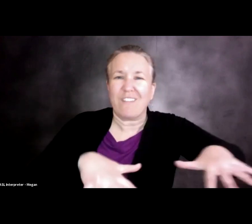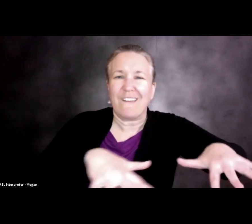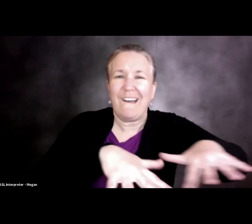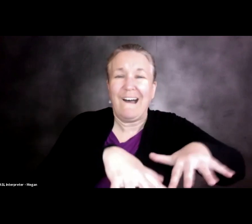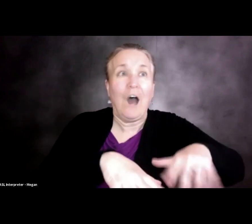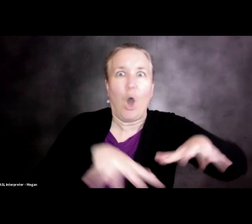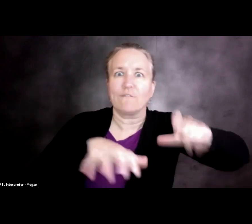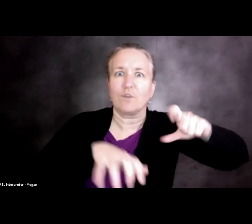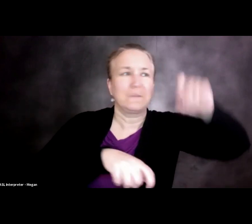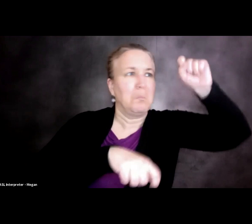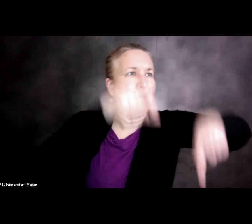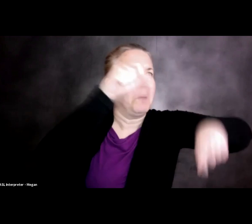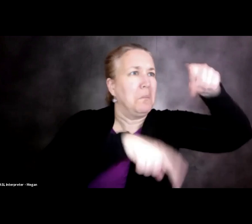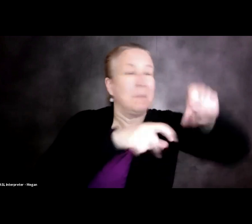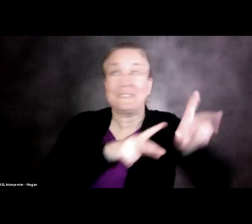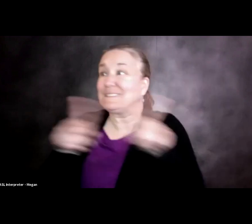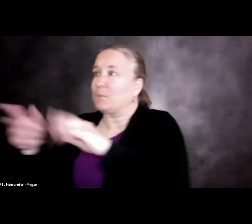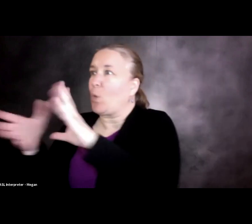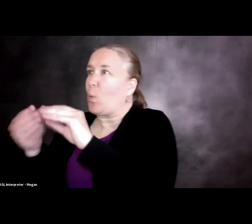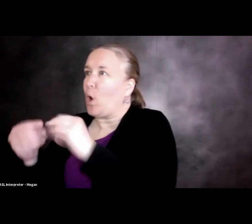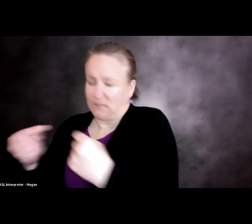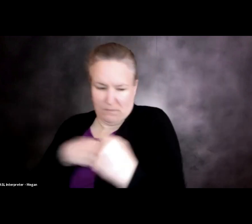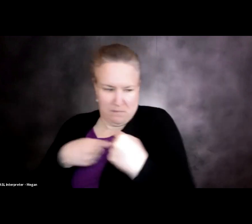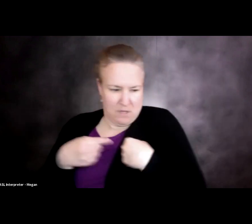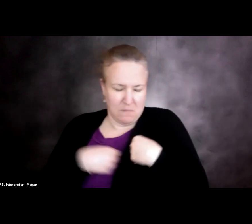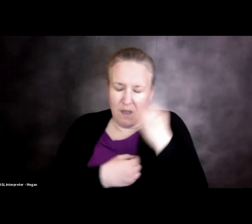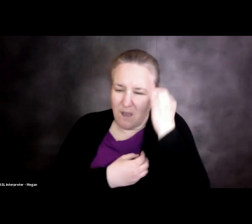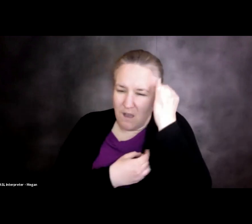of the panting earth. Nwoye's callow mind was greatly puzzled.